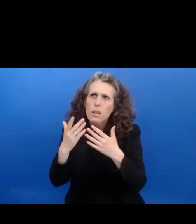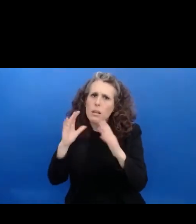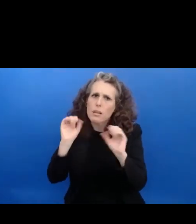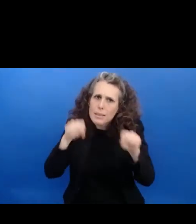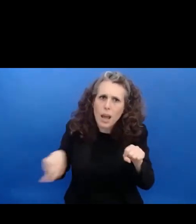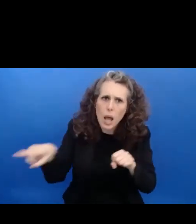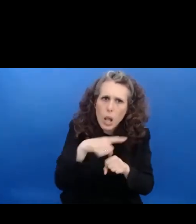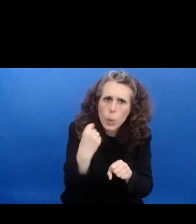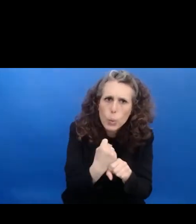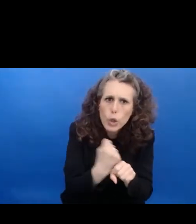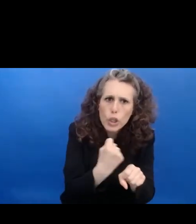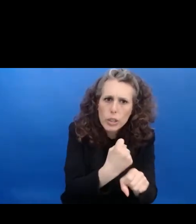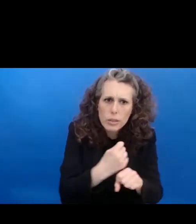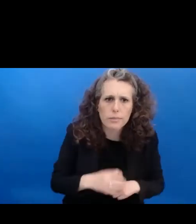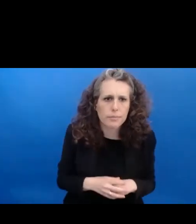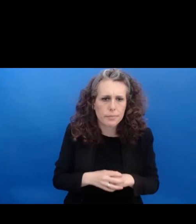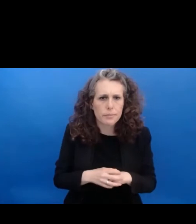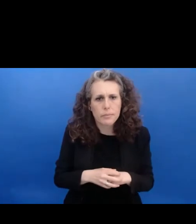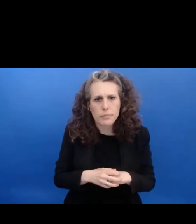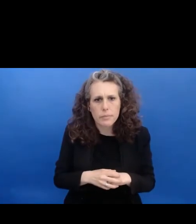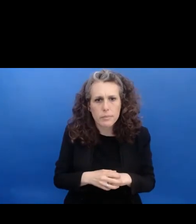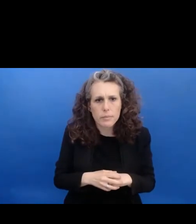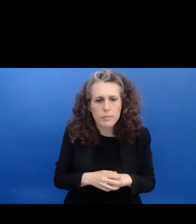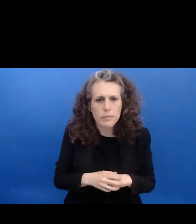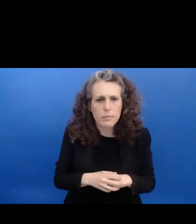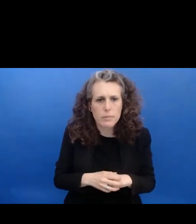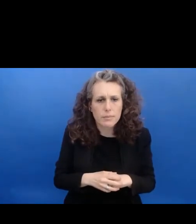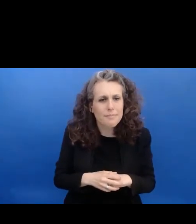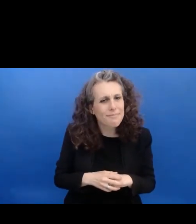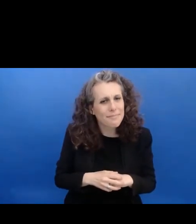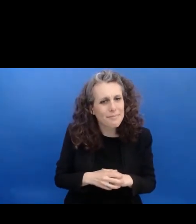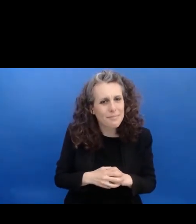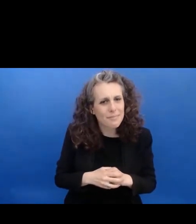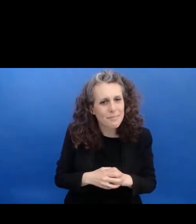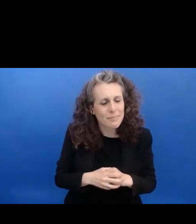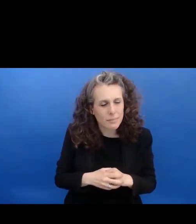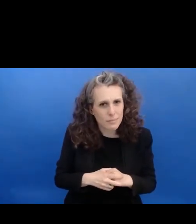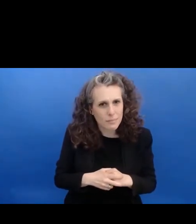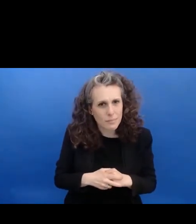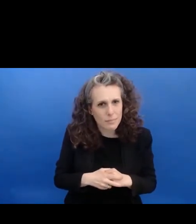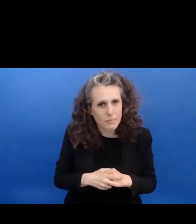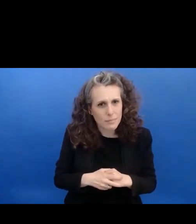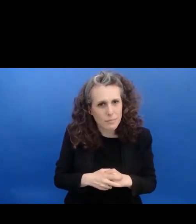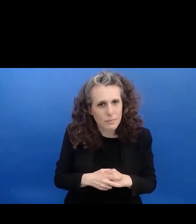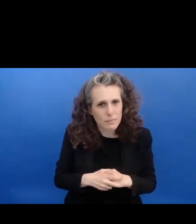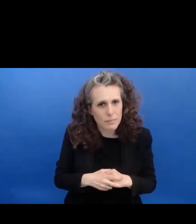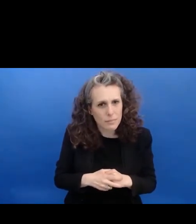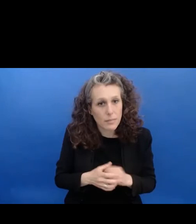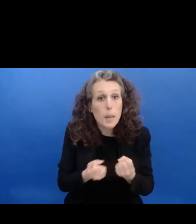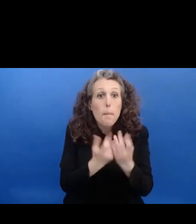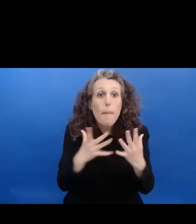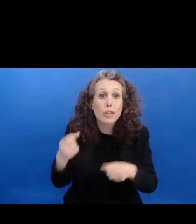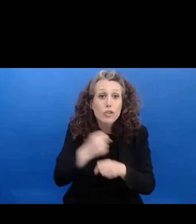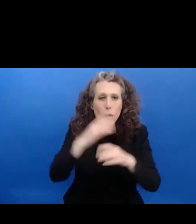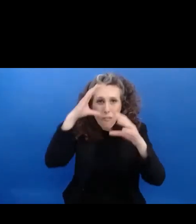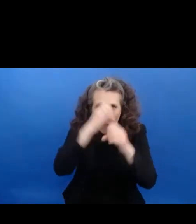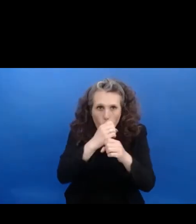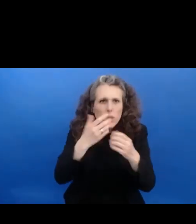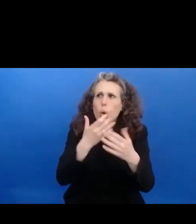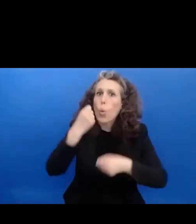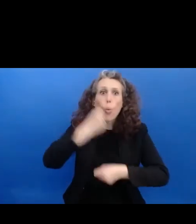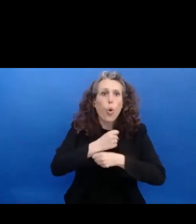initiatives say uh concentrated on digital uh skills as well as soft skills and hard skills